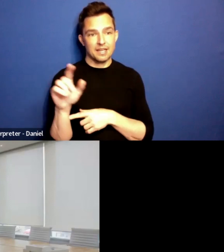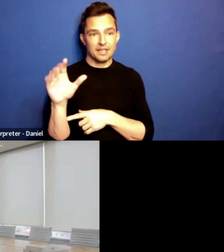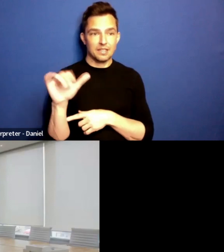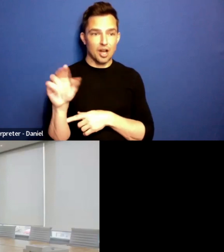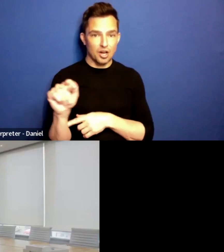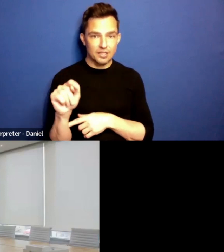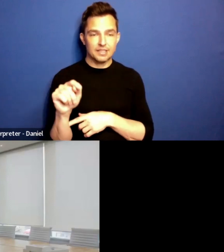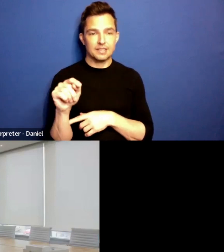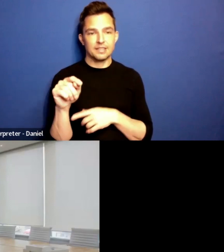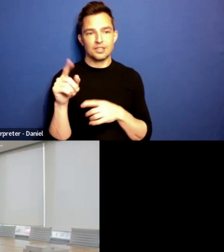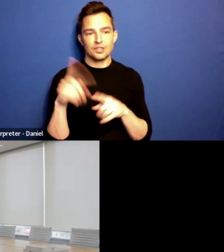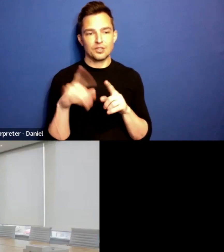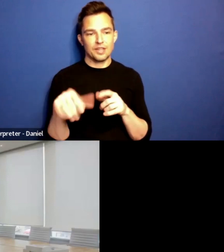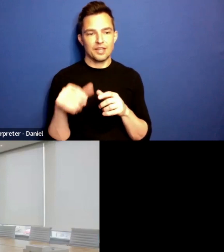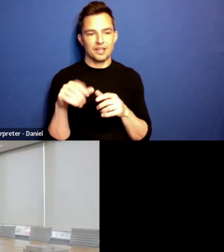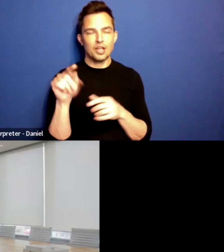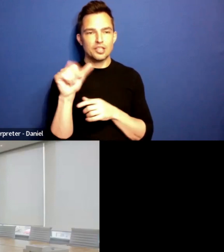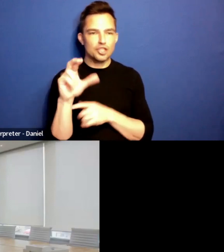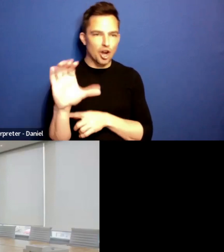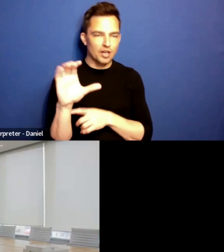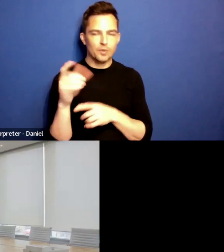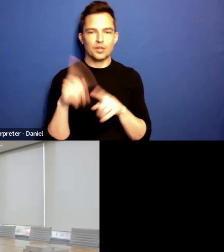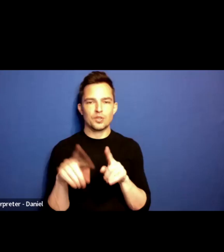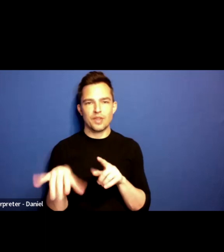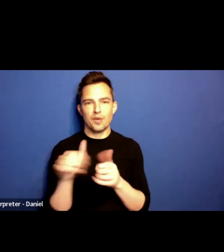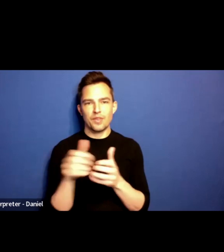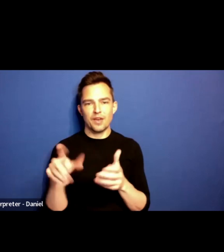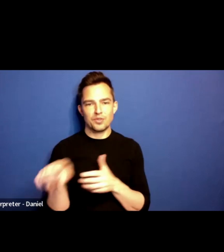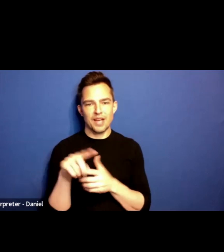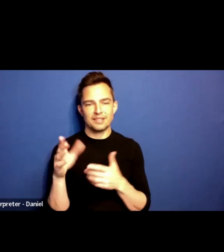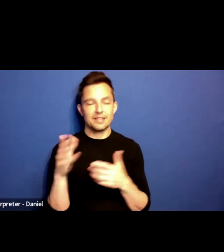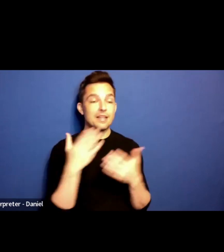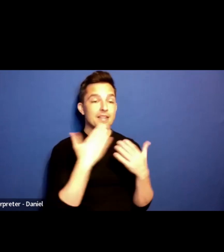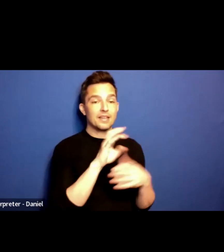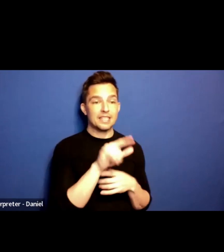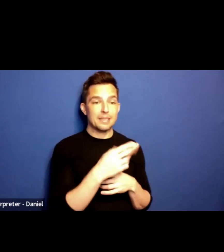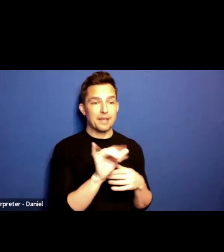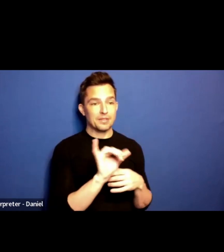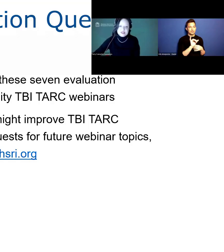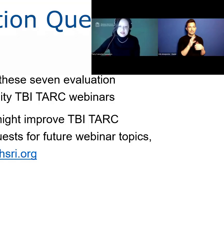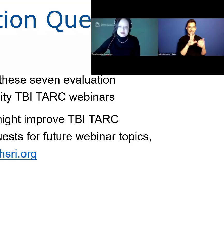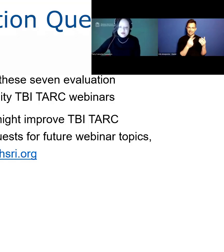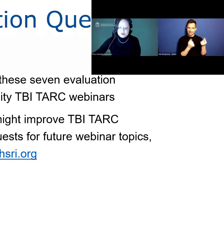without you guys. Terry Camacho-Gonsalves: Thank you, Elizabeth. And I second what Elizabeth said this was